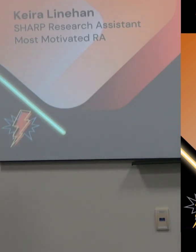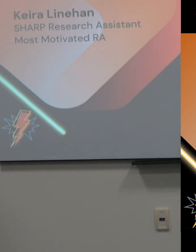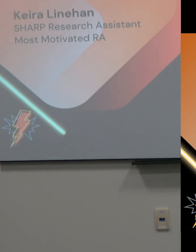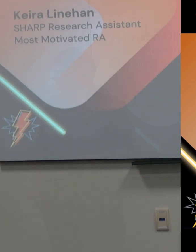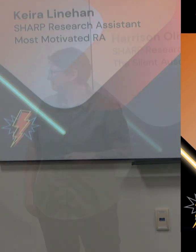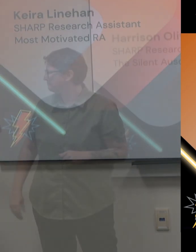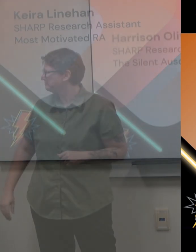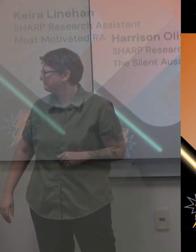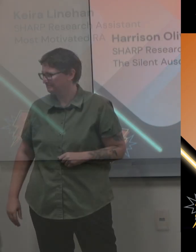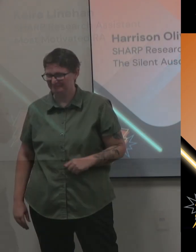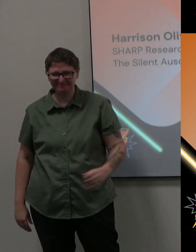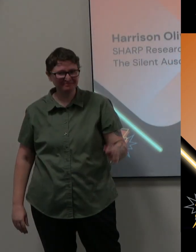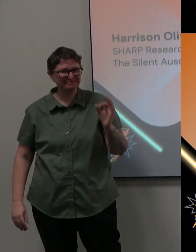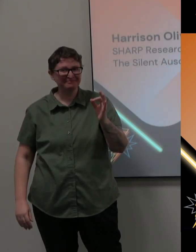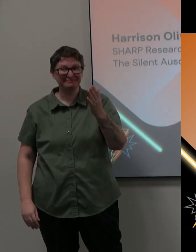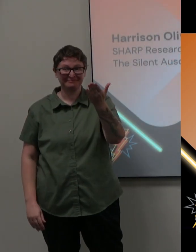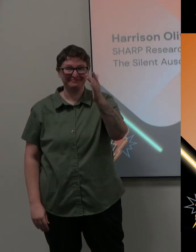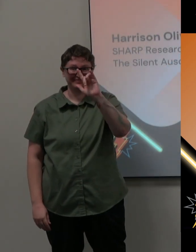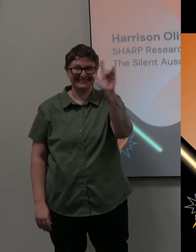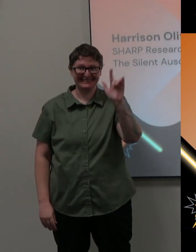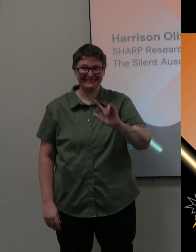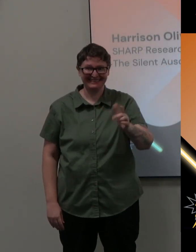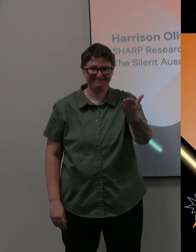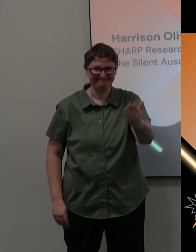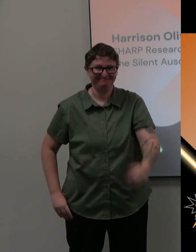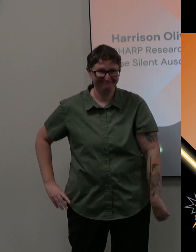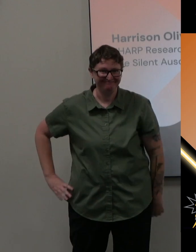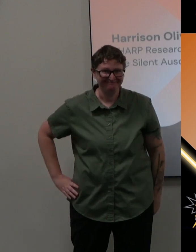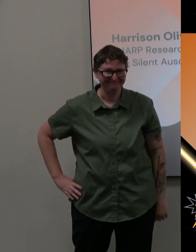Yeah. Okay, next is Liz.